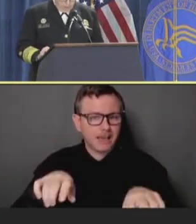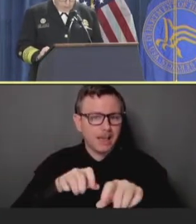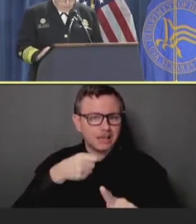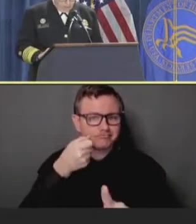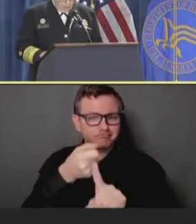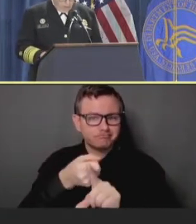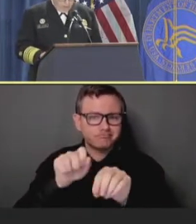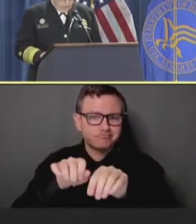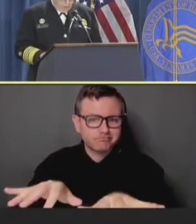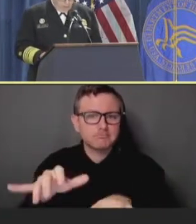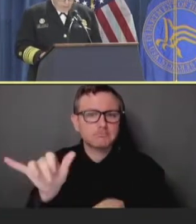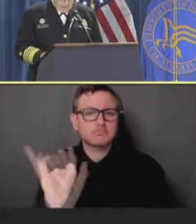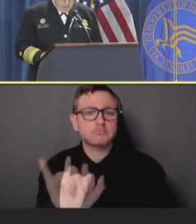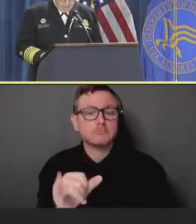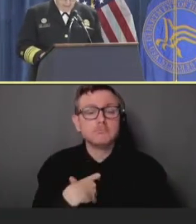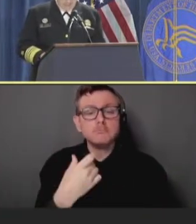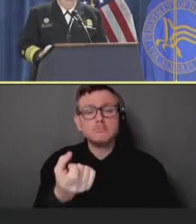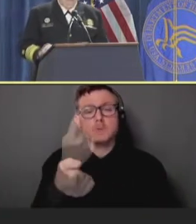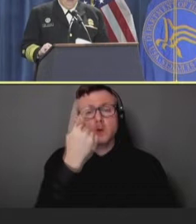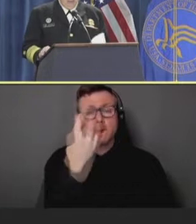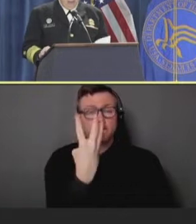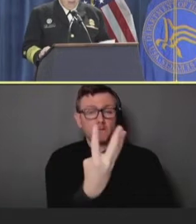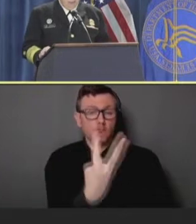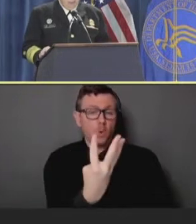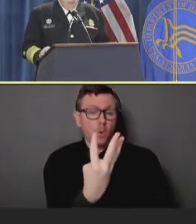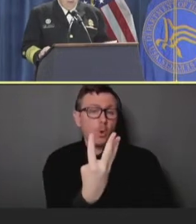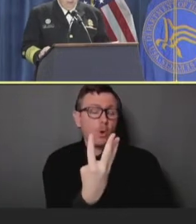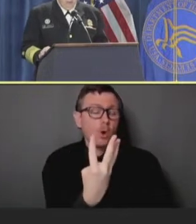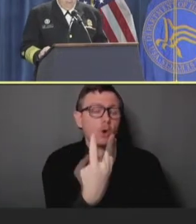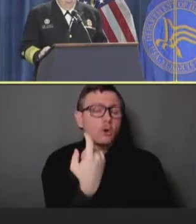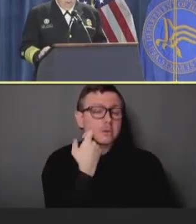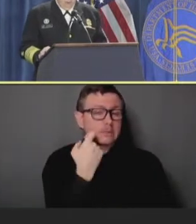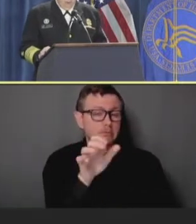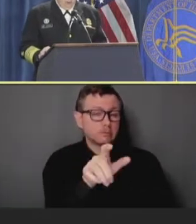for the four influenza pandemics that have happened in the last 100 years.